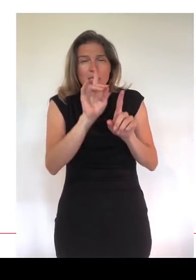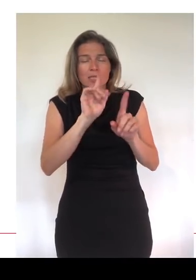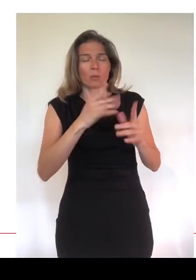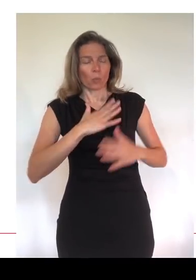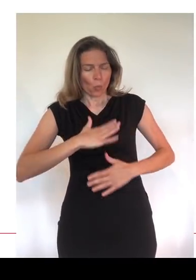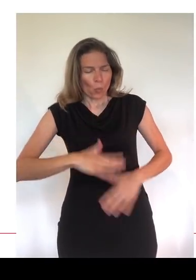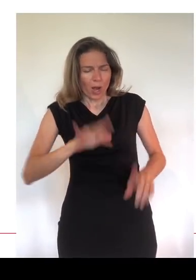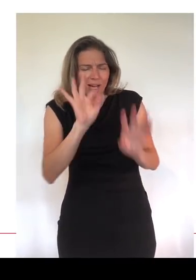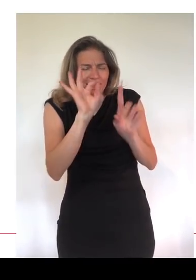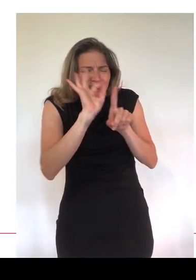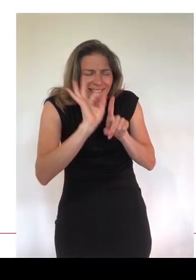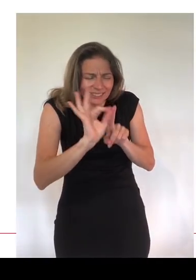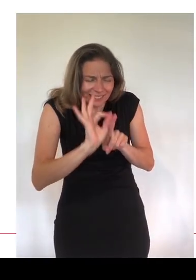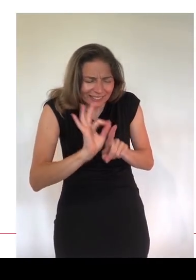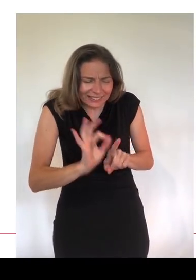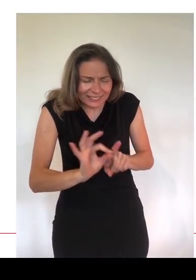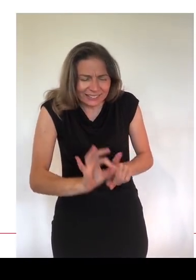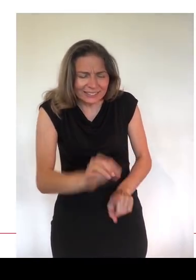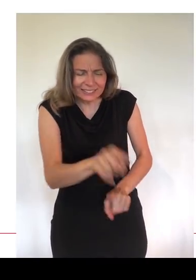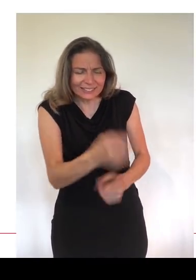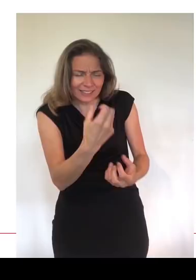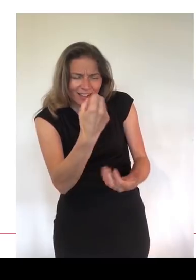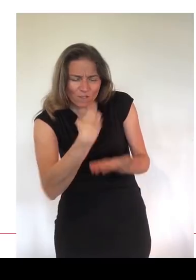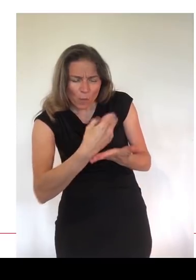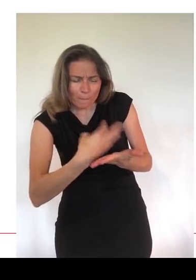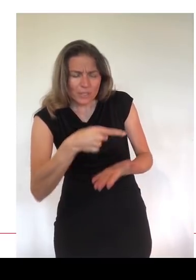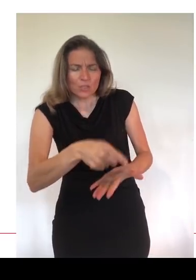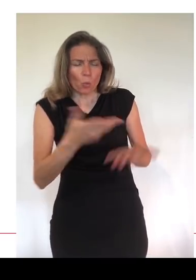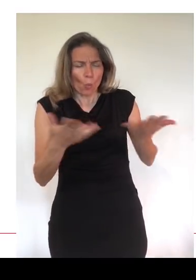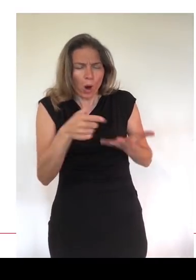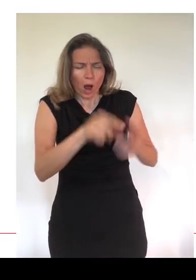specific sign language skills of deaf and hard-of-hearing learners and when